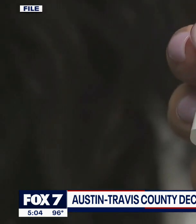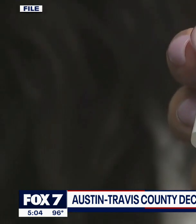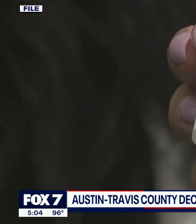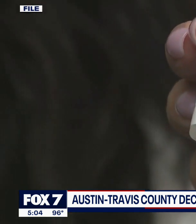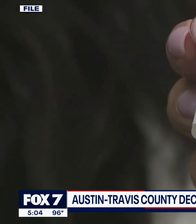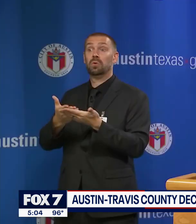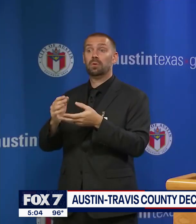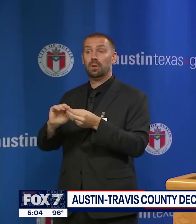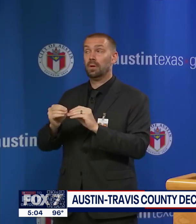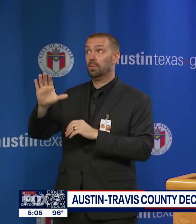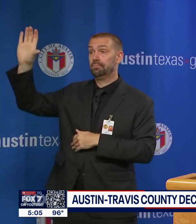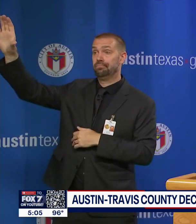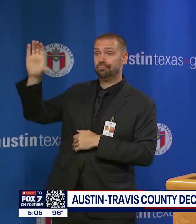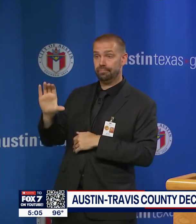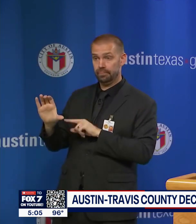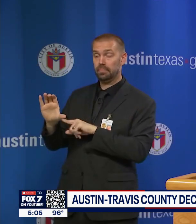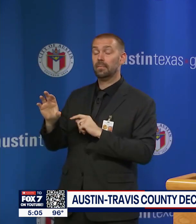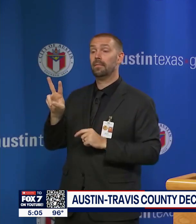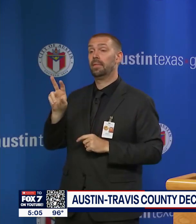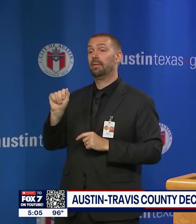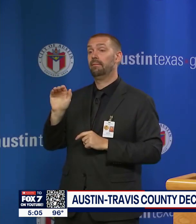HEADACHE. AND RASH. THE PEN CAN